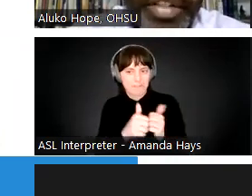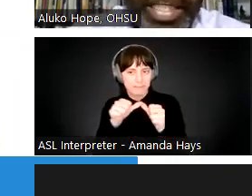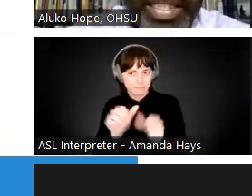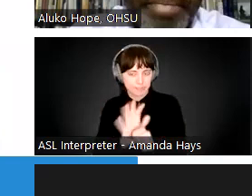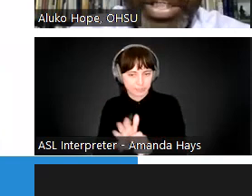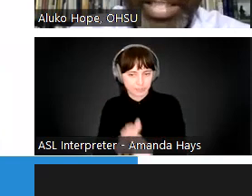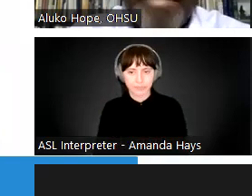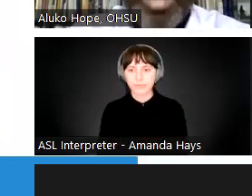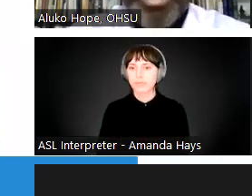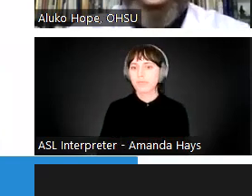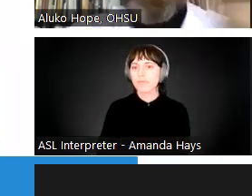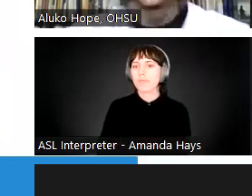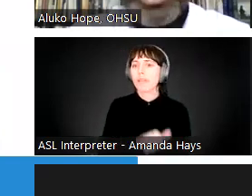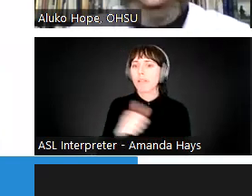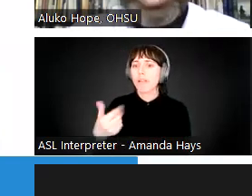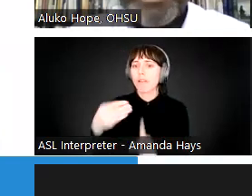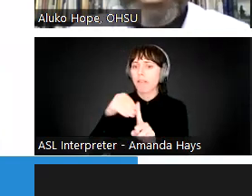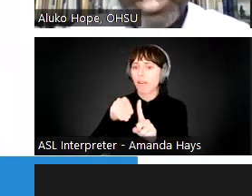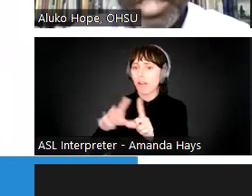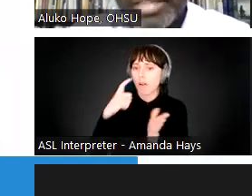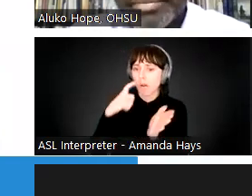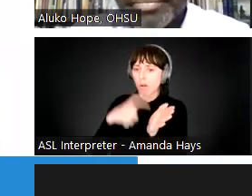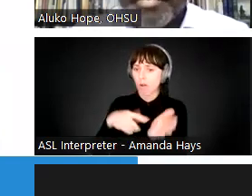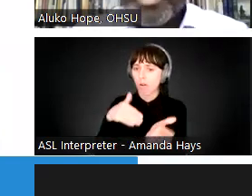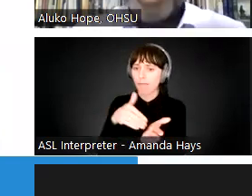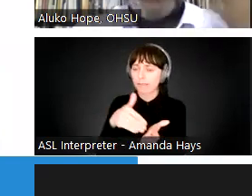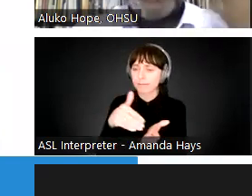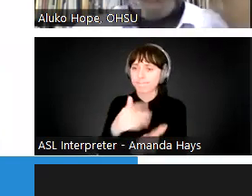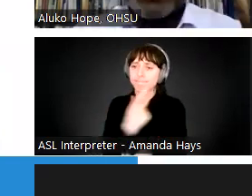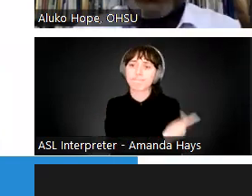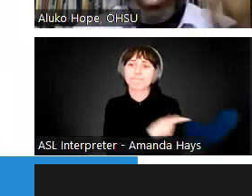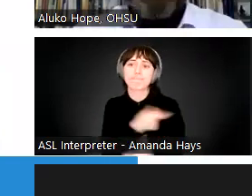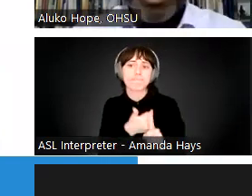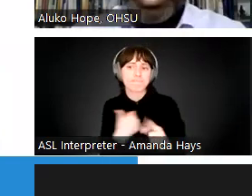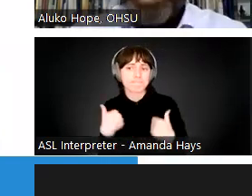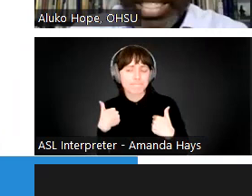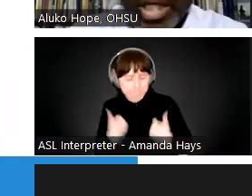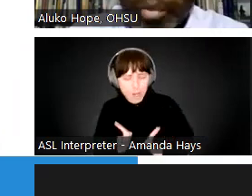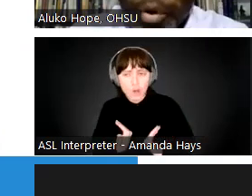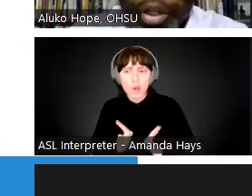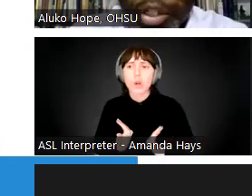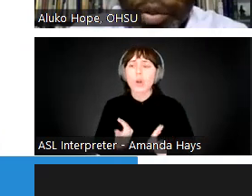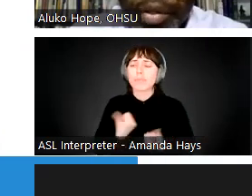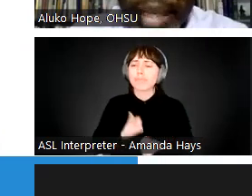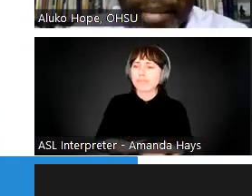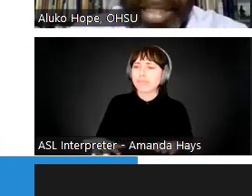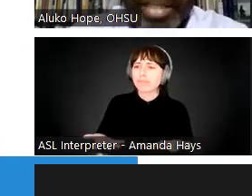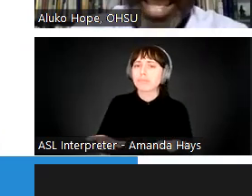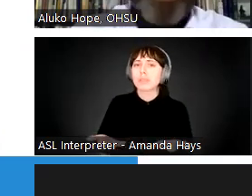often is that patients have all of the other symptoms of the fatigue, but then they might also have pain out